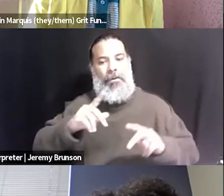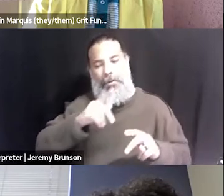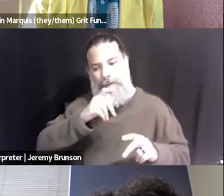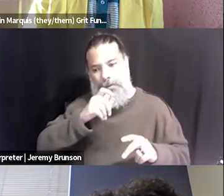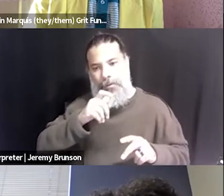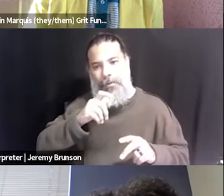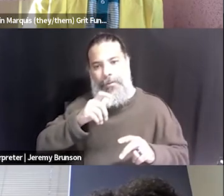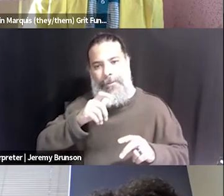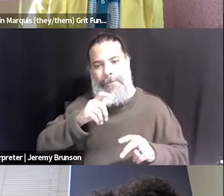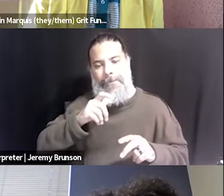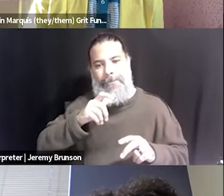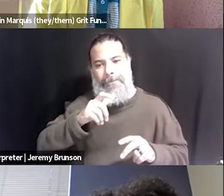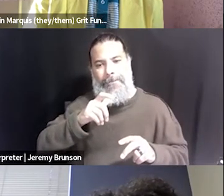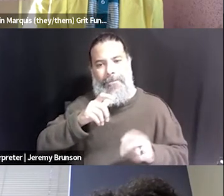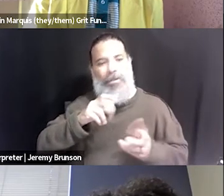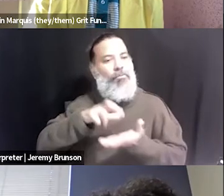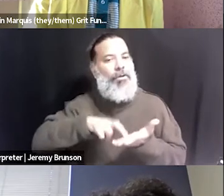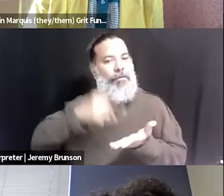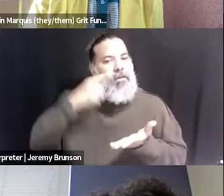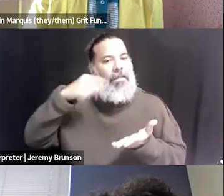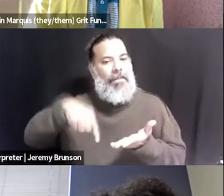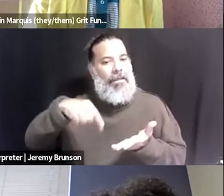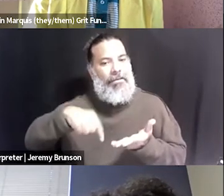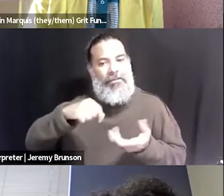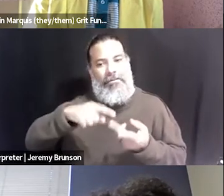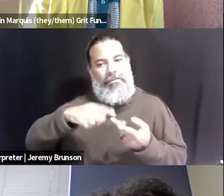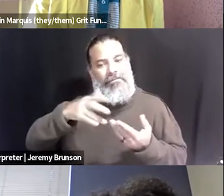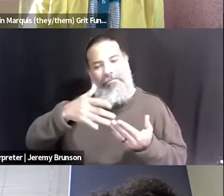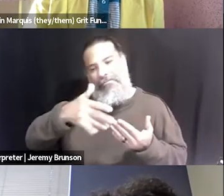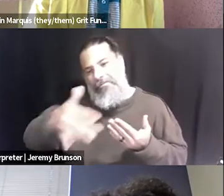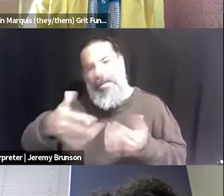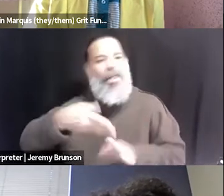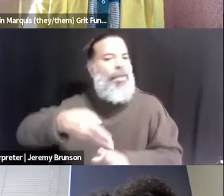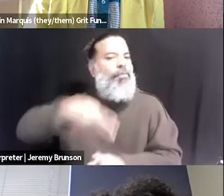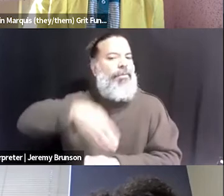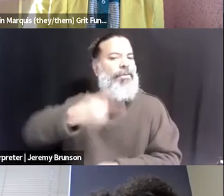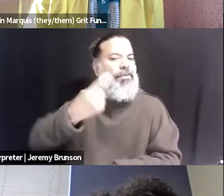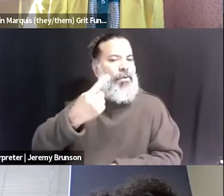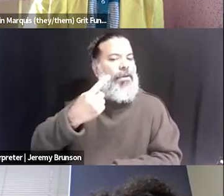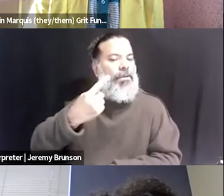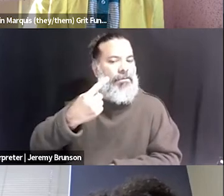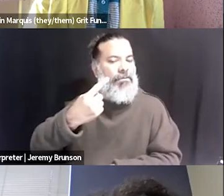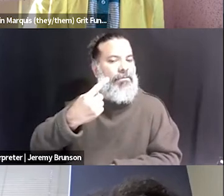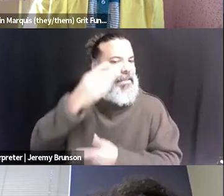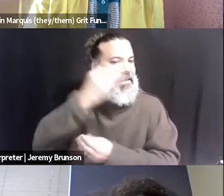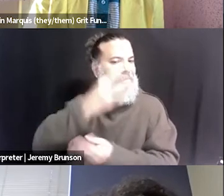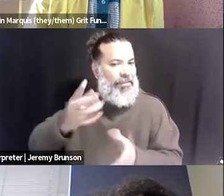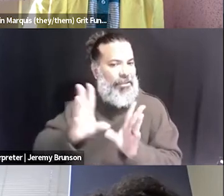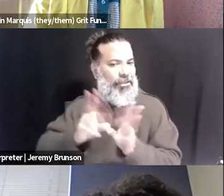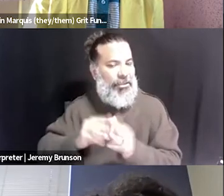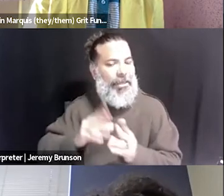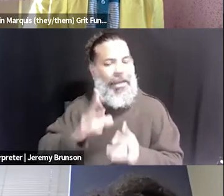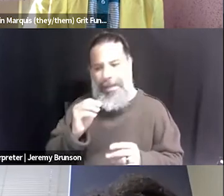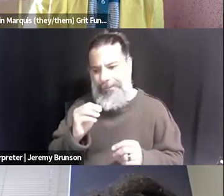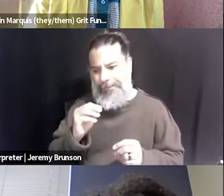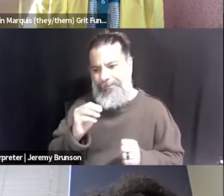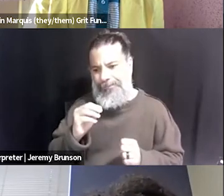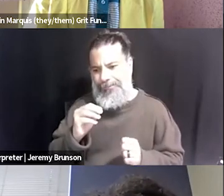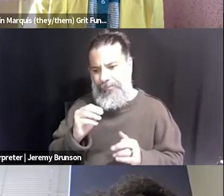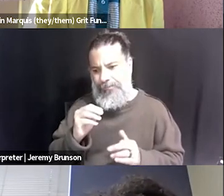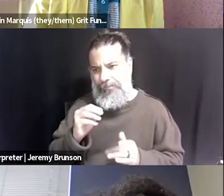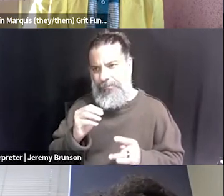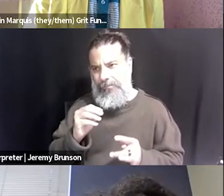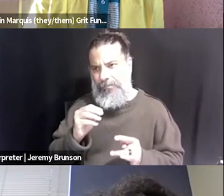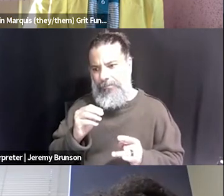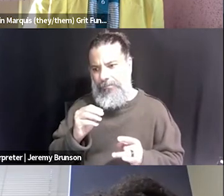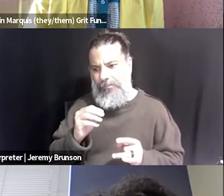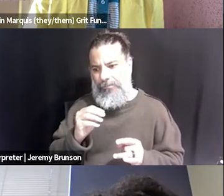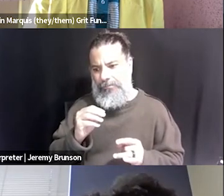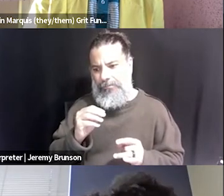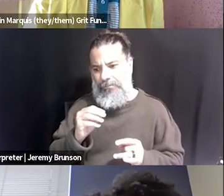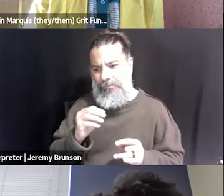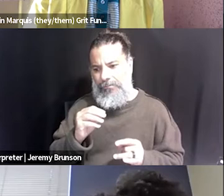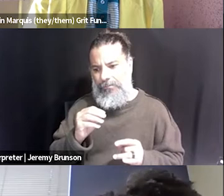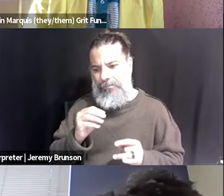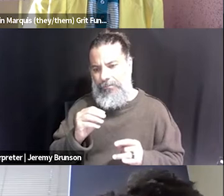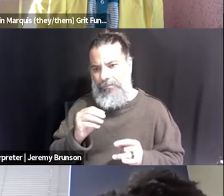know, registered for this, the previous info session, and also have it posted on the website.